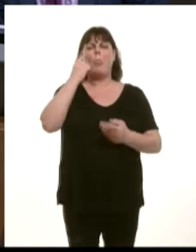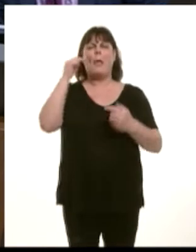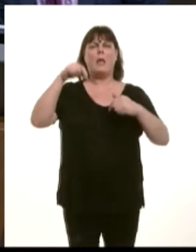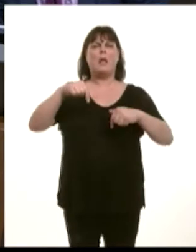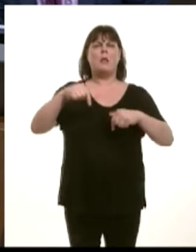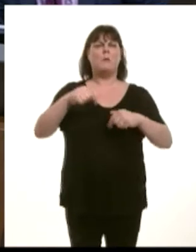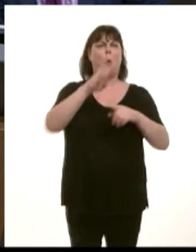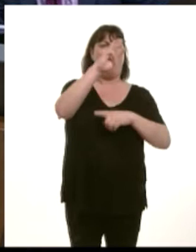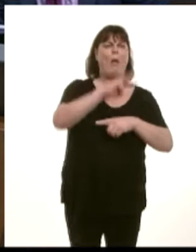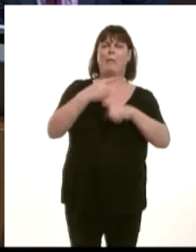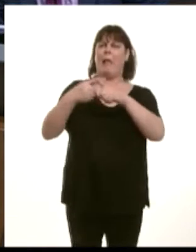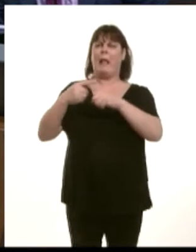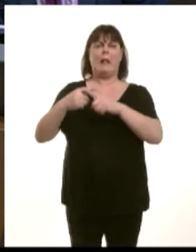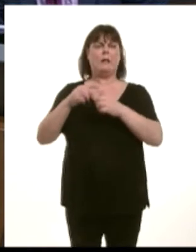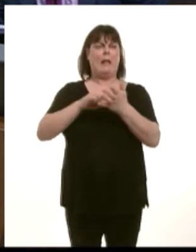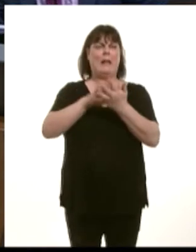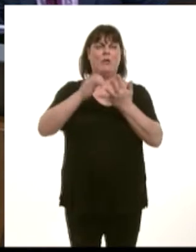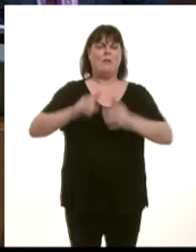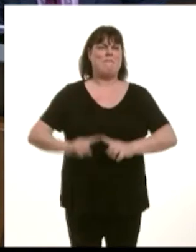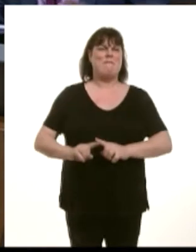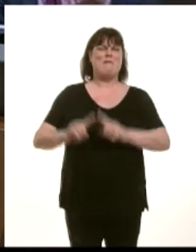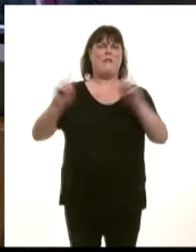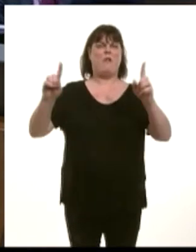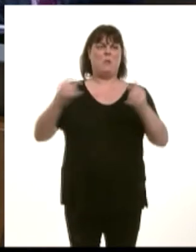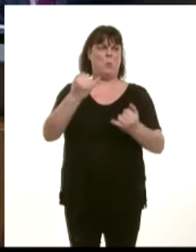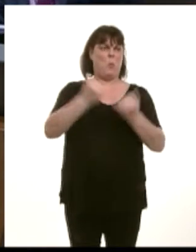I think that is a most unfortunate turn of phrase.